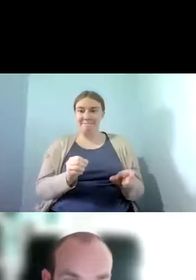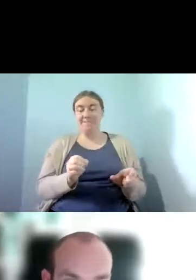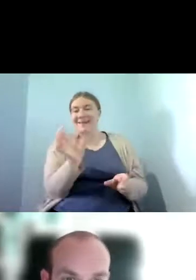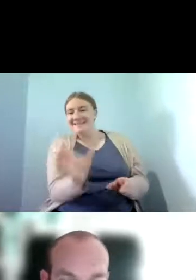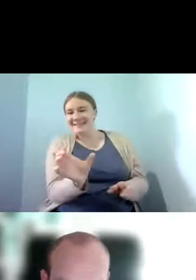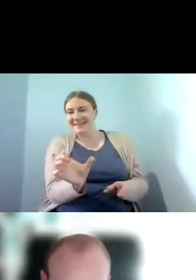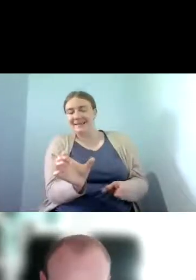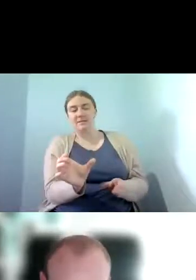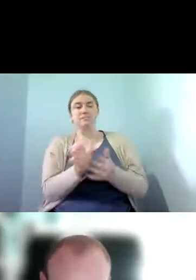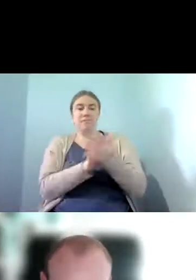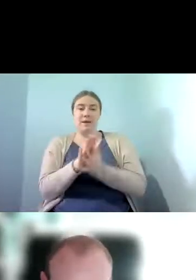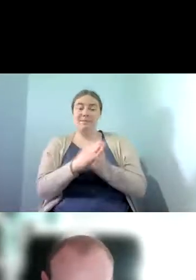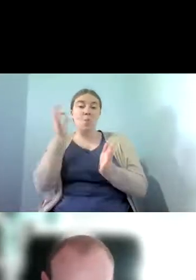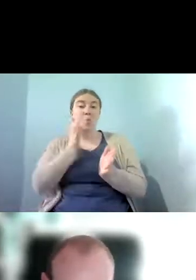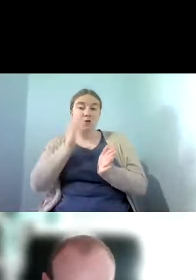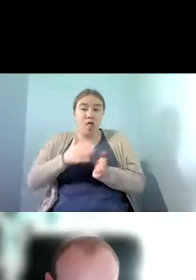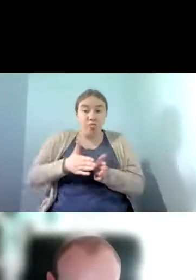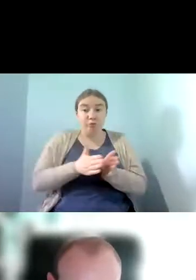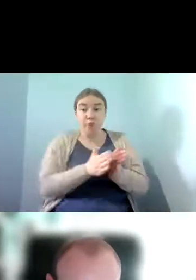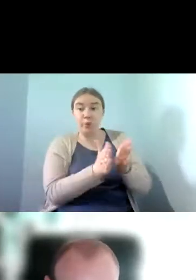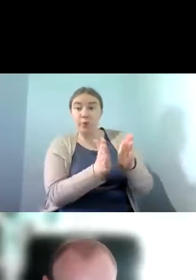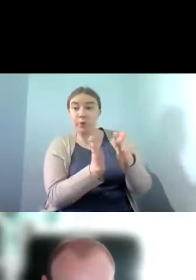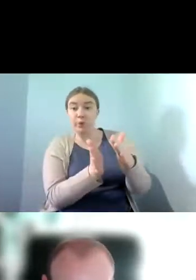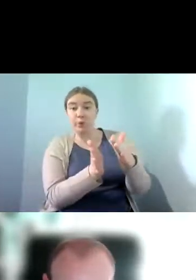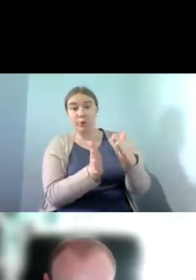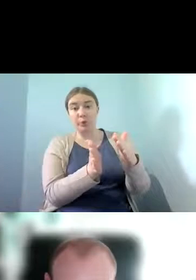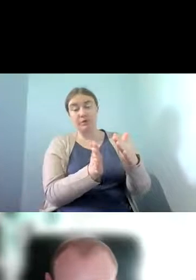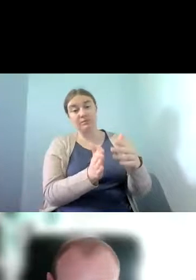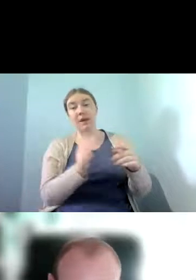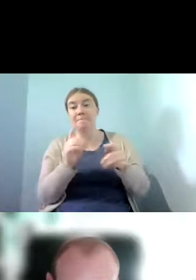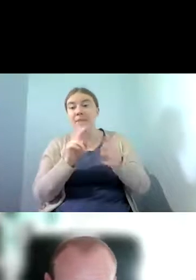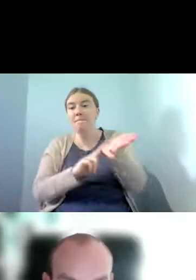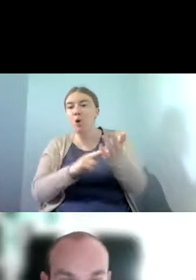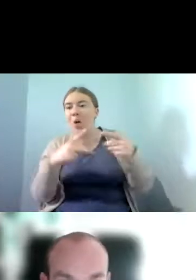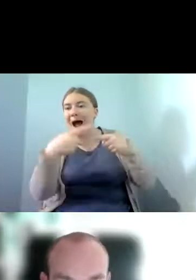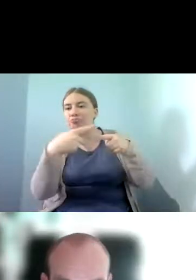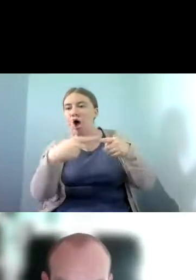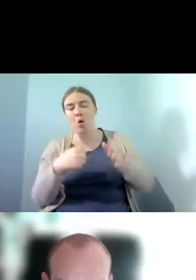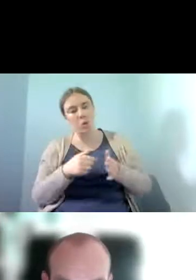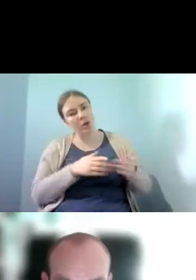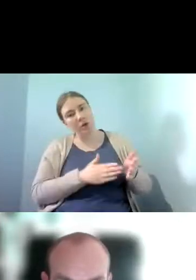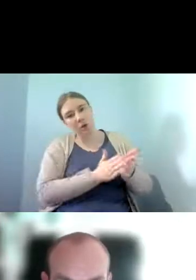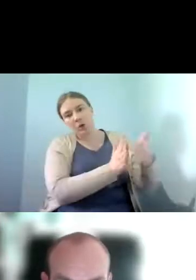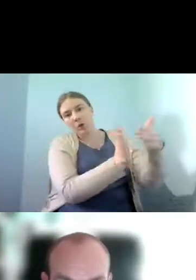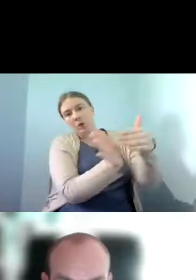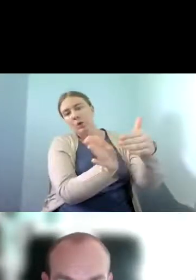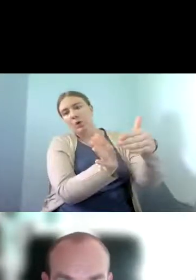the c-section as i've shown by the blue arrow um before being held up in the pool below um